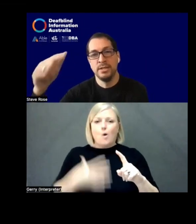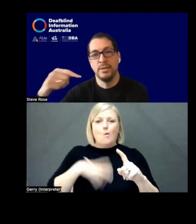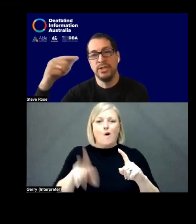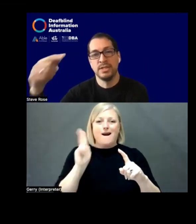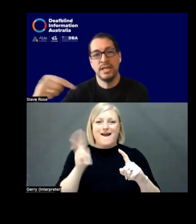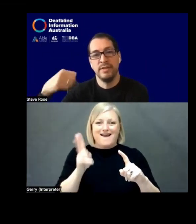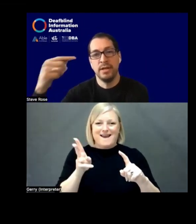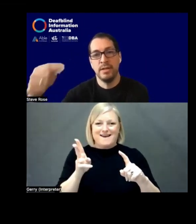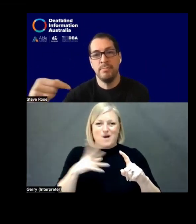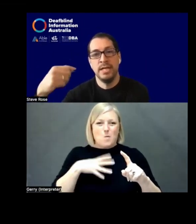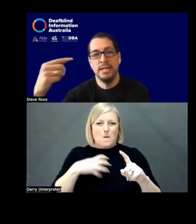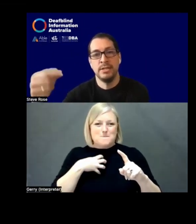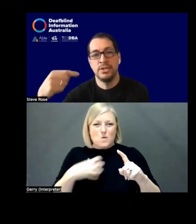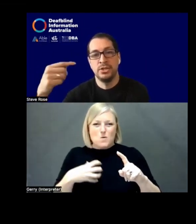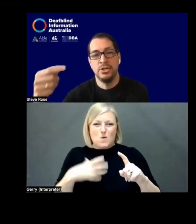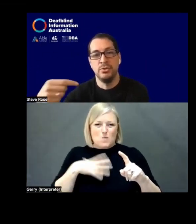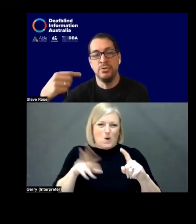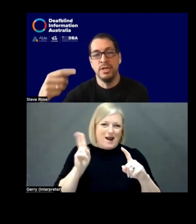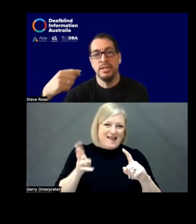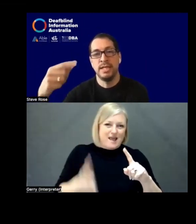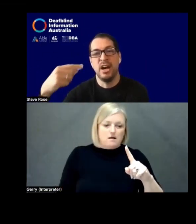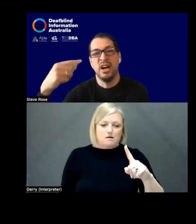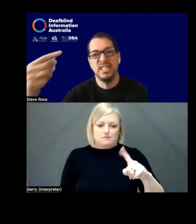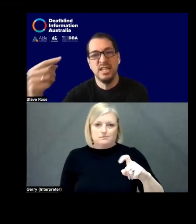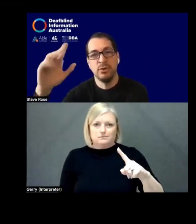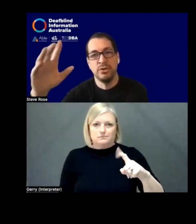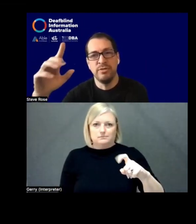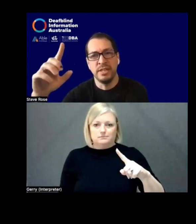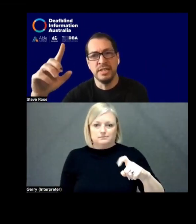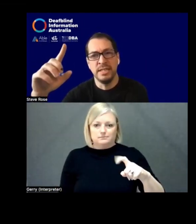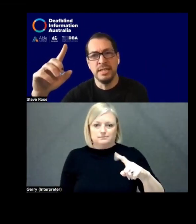So we are just giving her the means to say, "I see what your finger did."